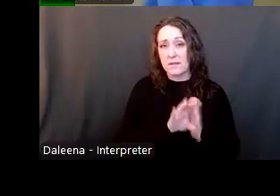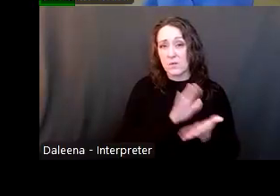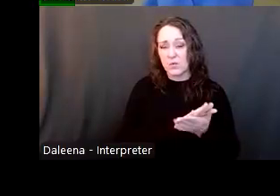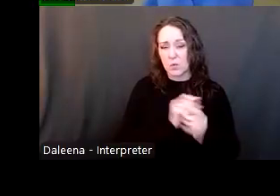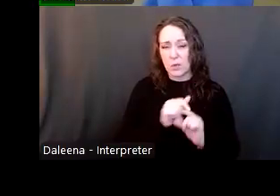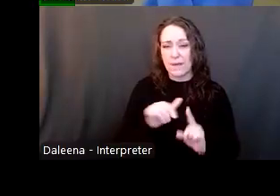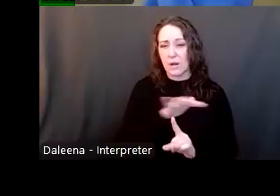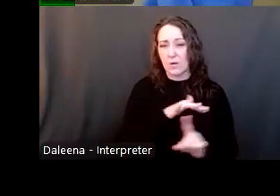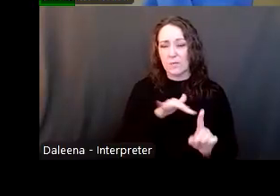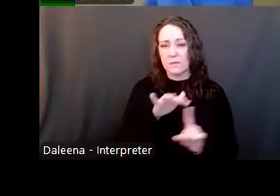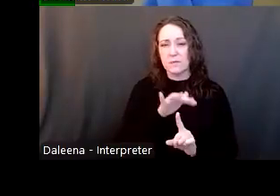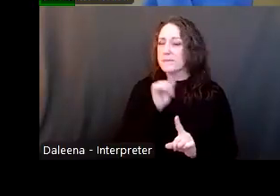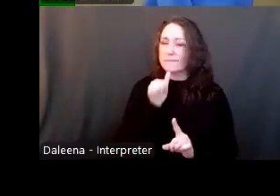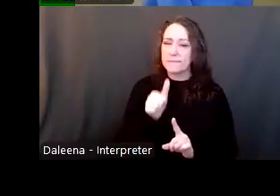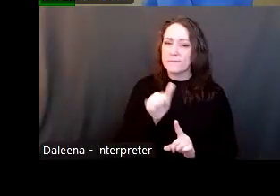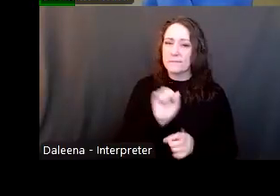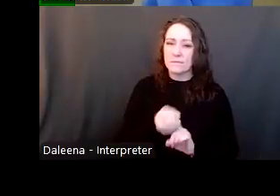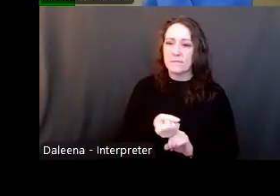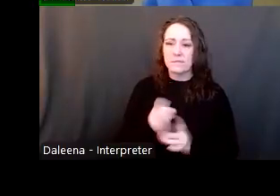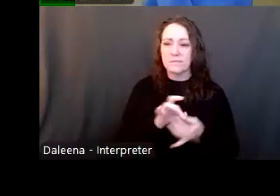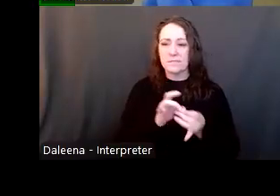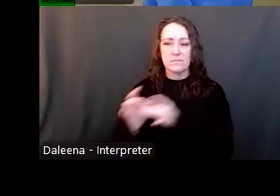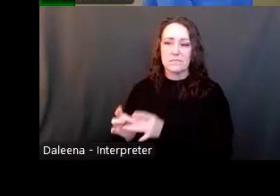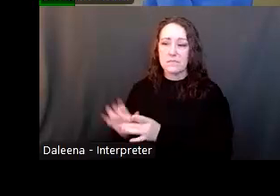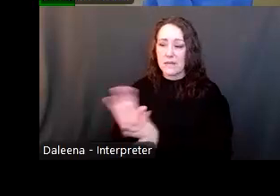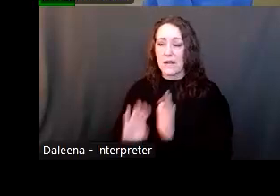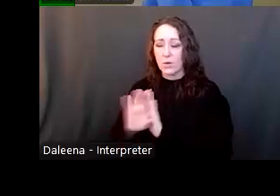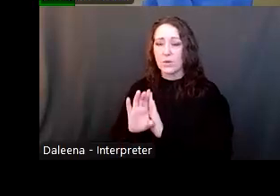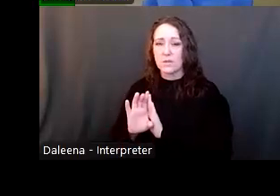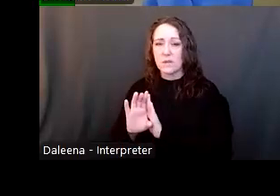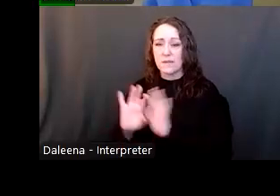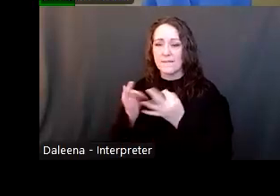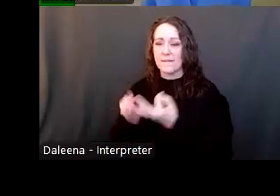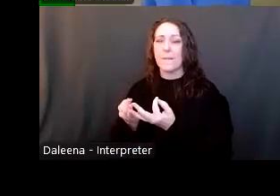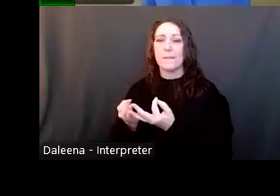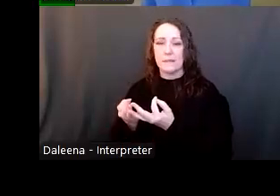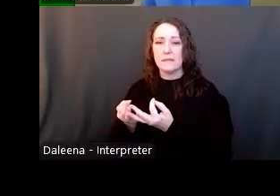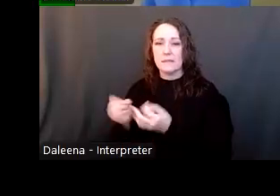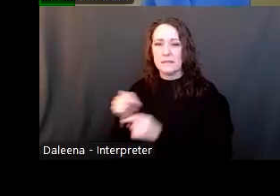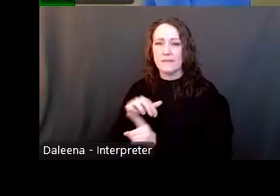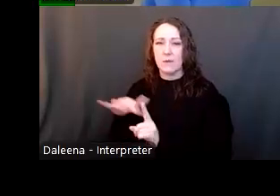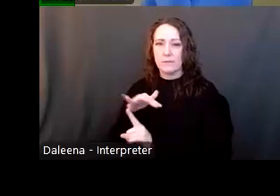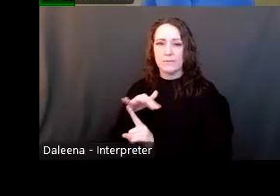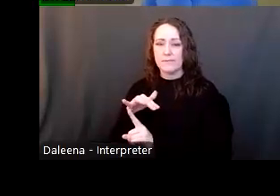was not the case with respect to characteristics of the family environment so School environment